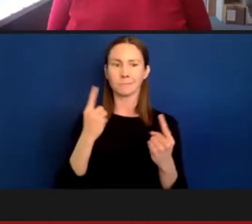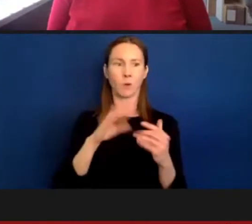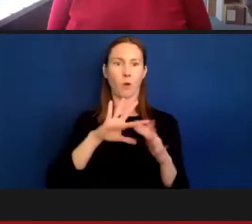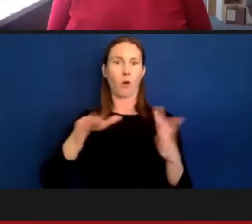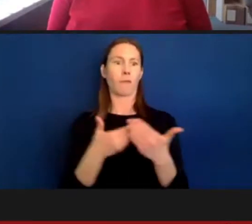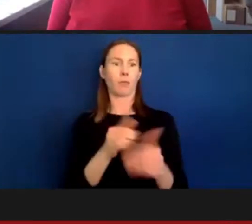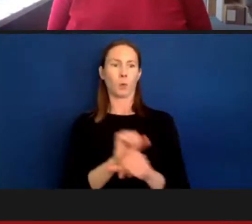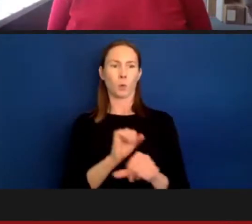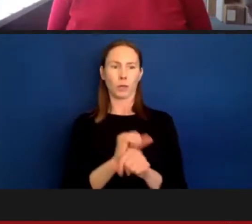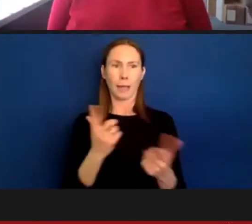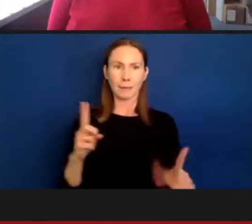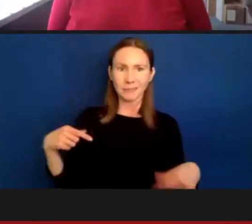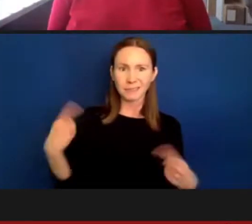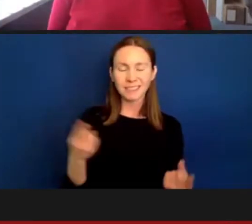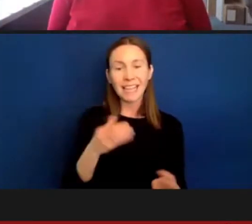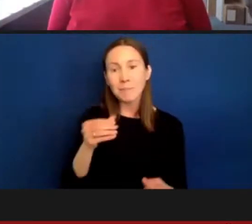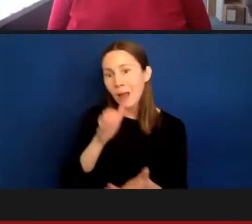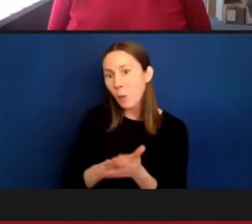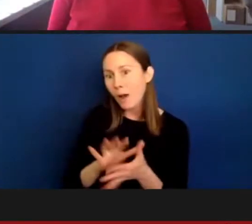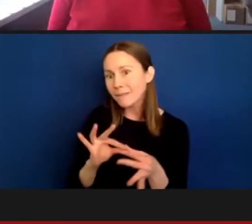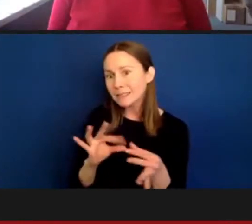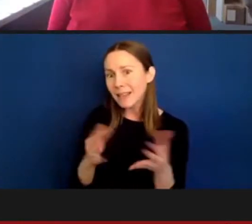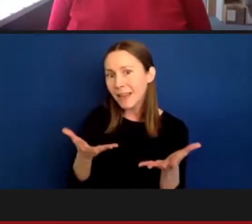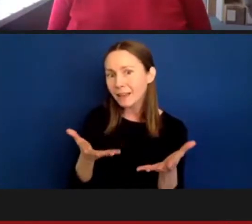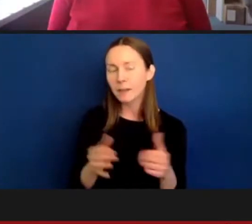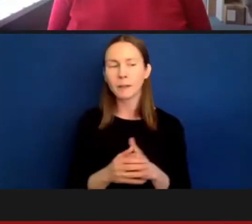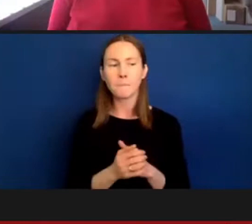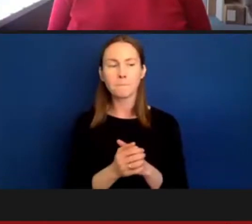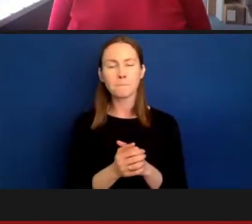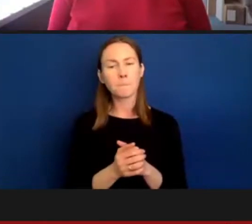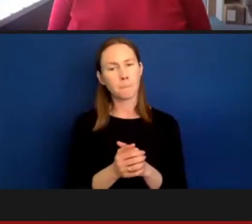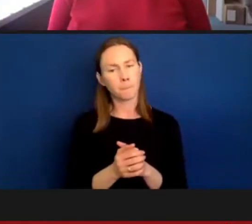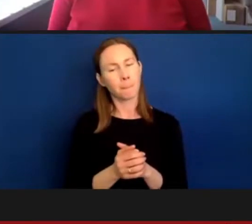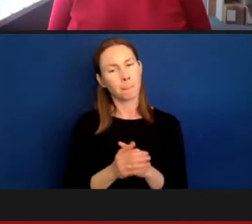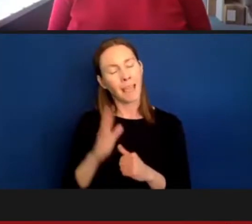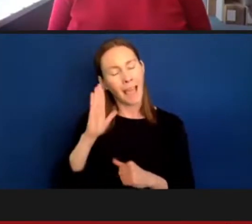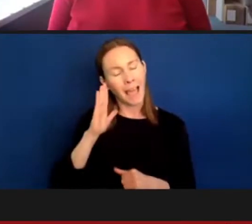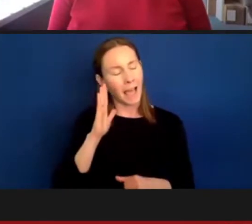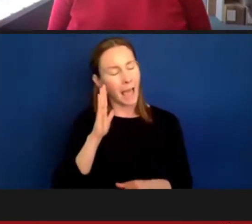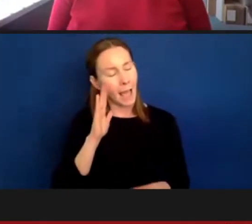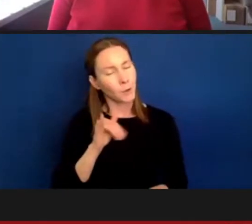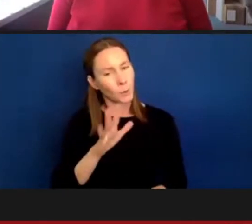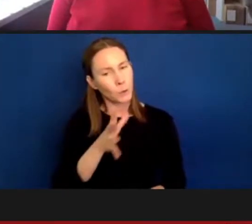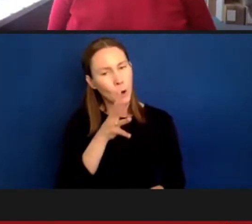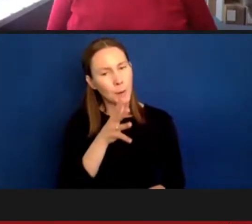And my wife said, “See if I know your mother well by now.